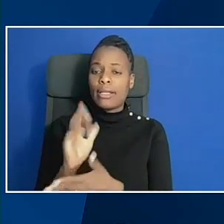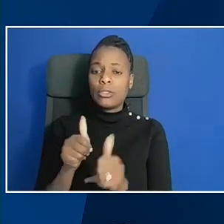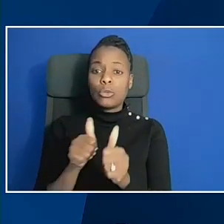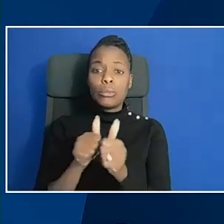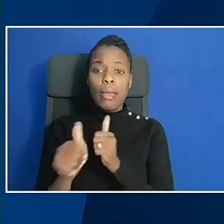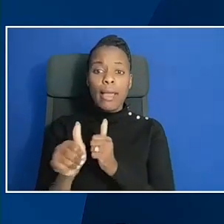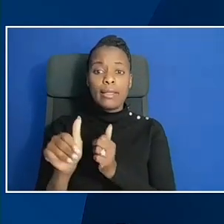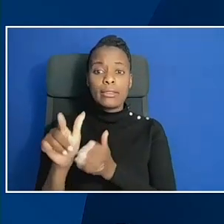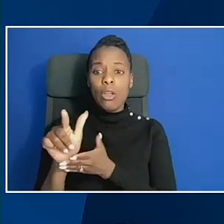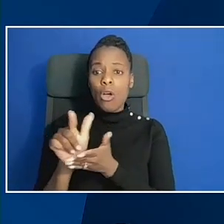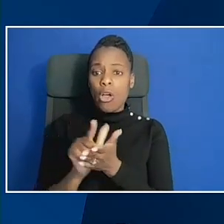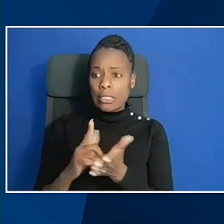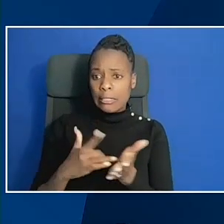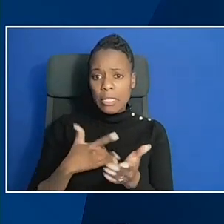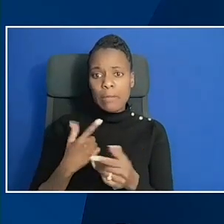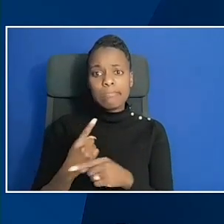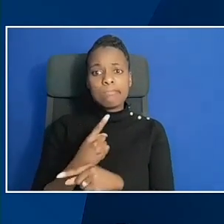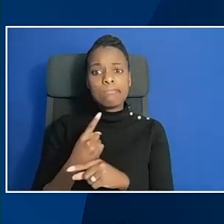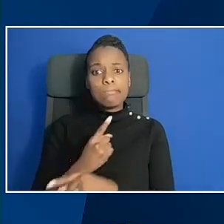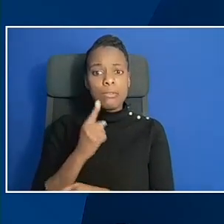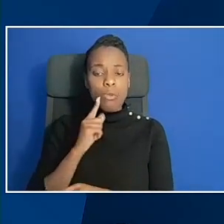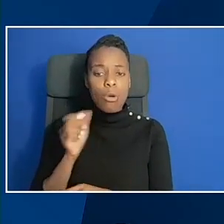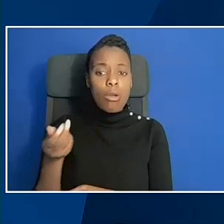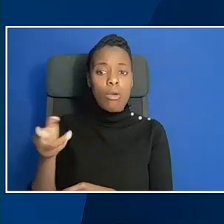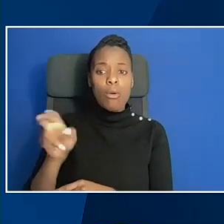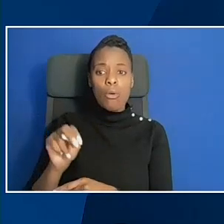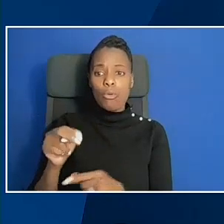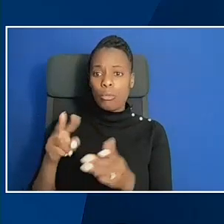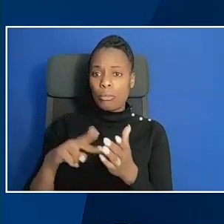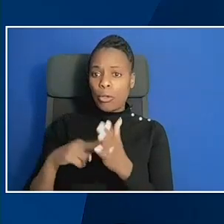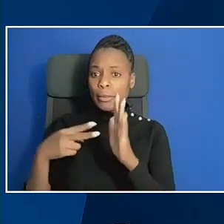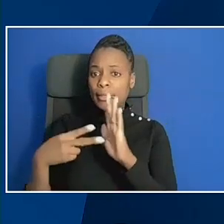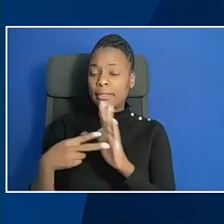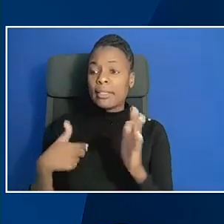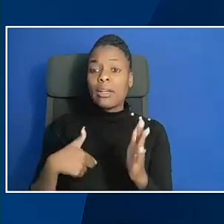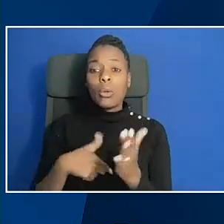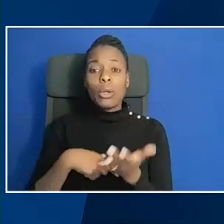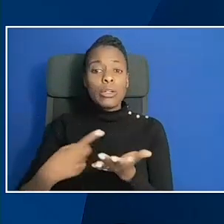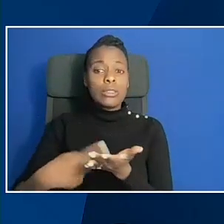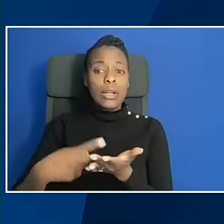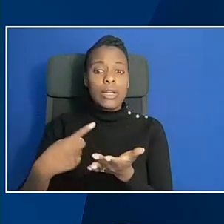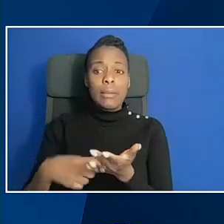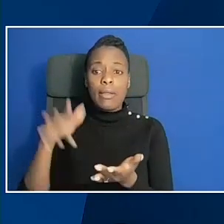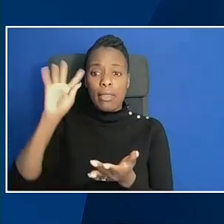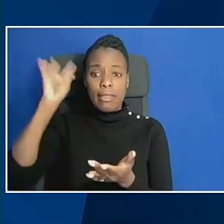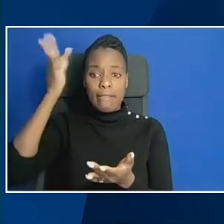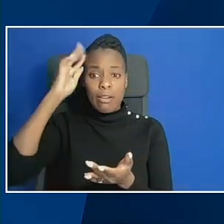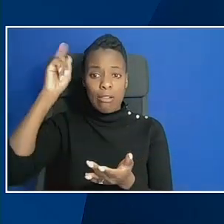fit for their own purposes. What we are talking about is what the Federal Government's requirements are for